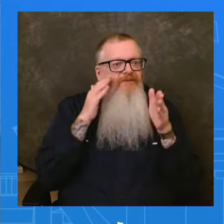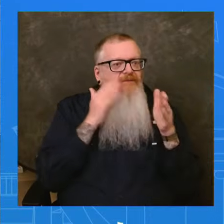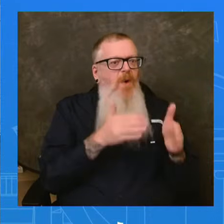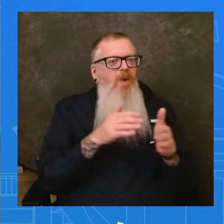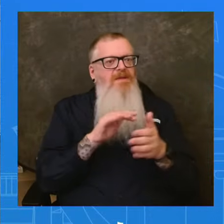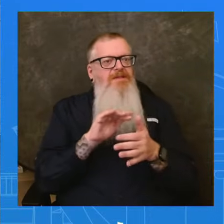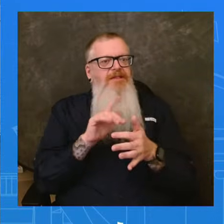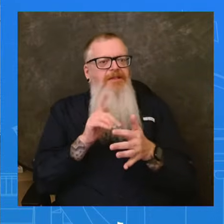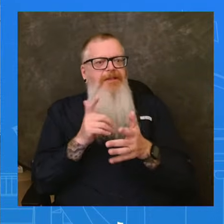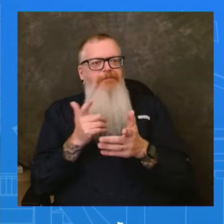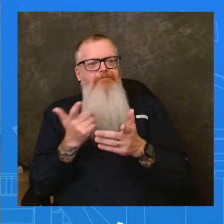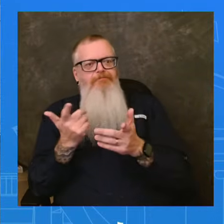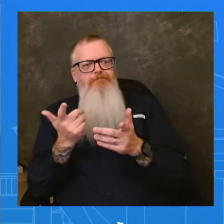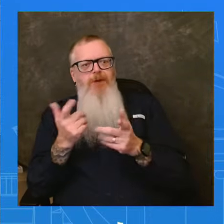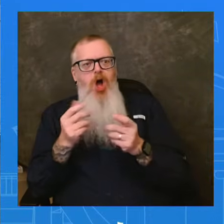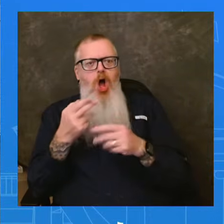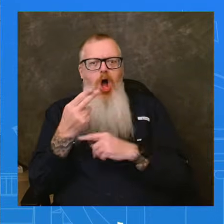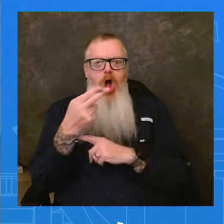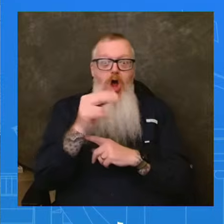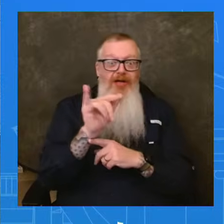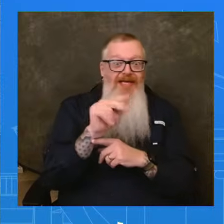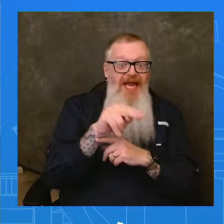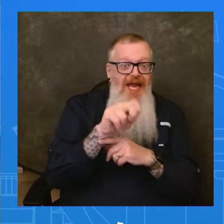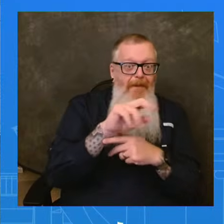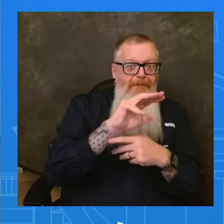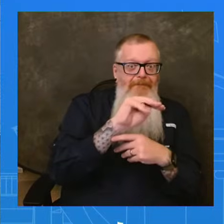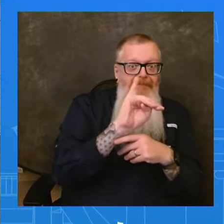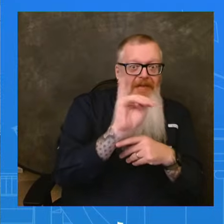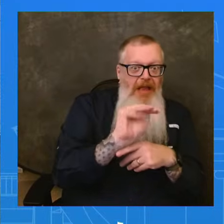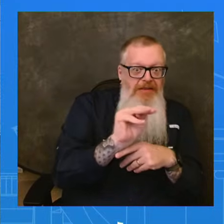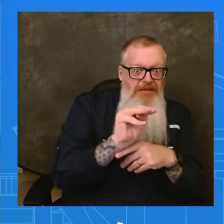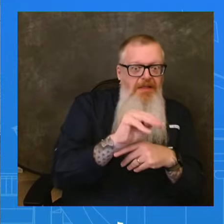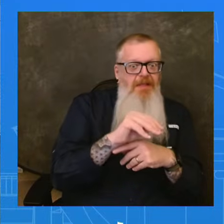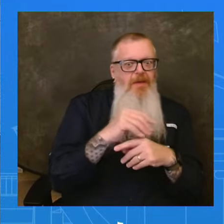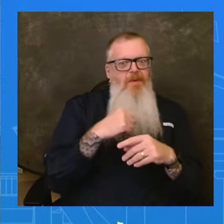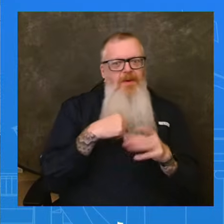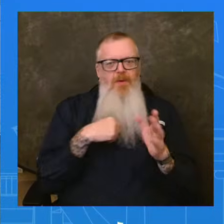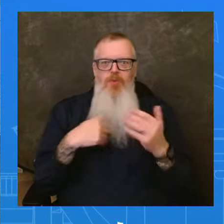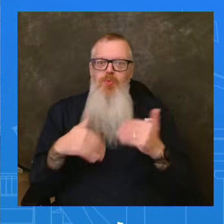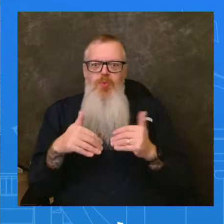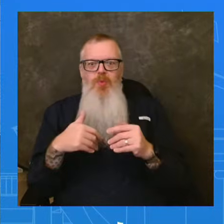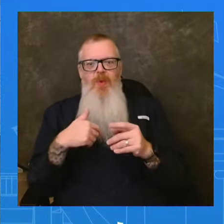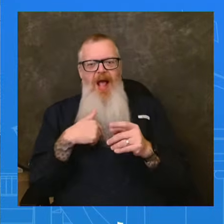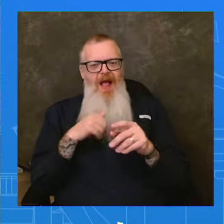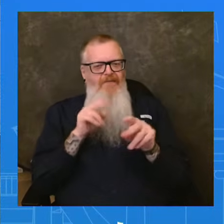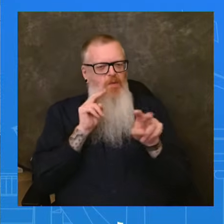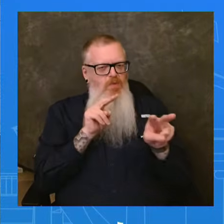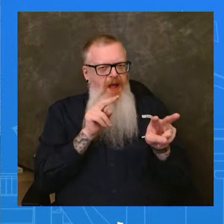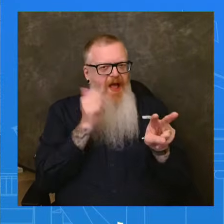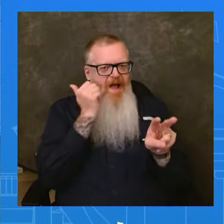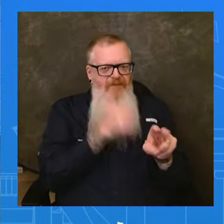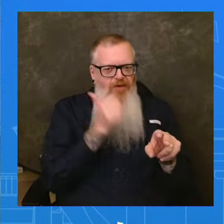we are watching that very closely and assessing it every day so we can have a good estimate of how much more that we will need